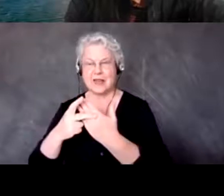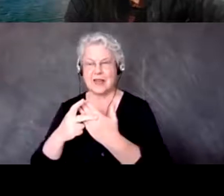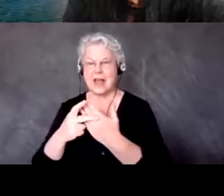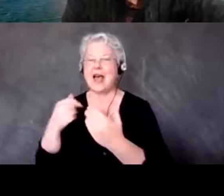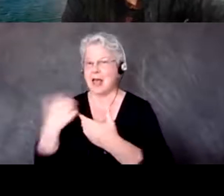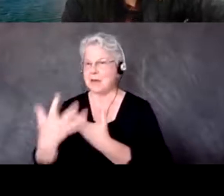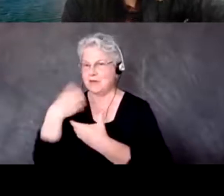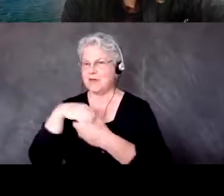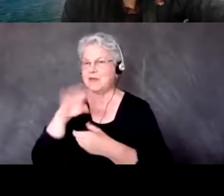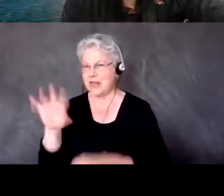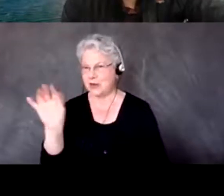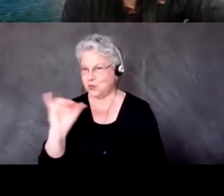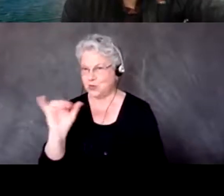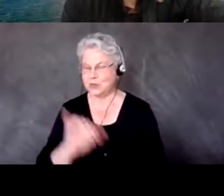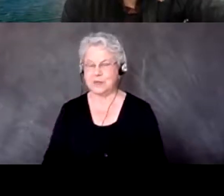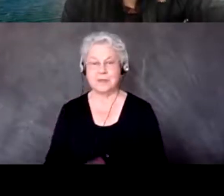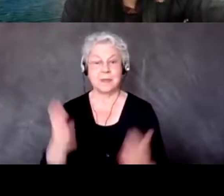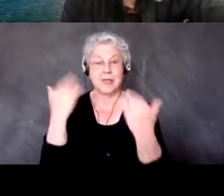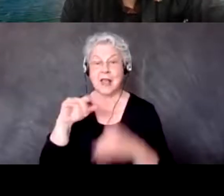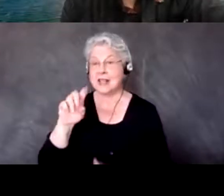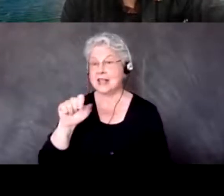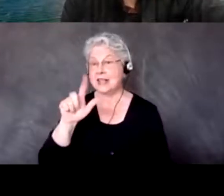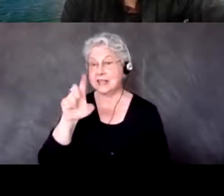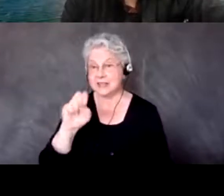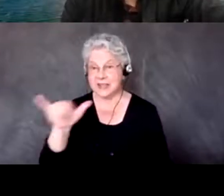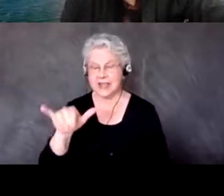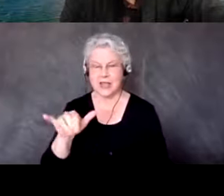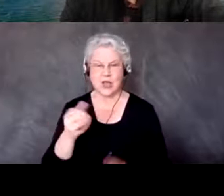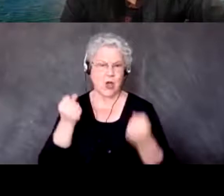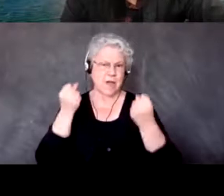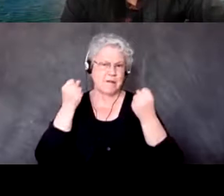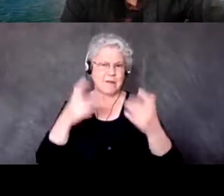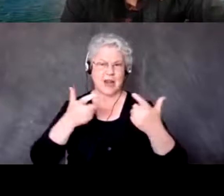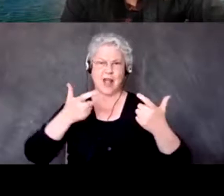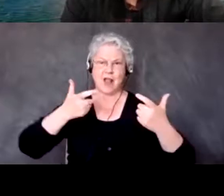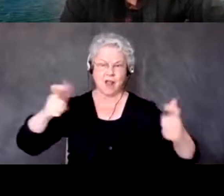Okay. Lesley, we have multiple large scale engagement projects led by different departments